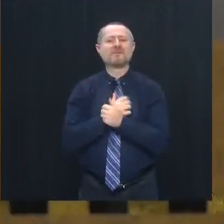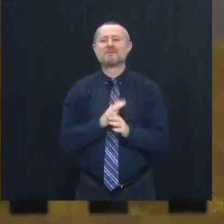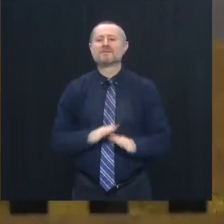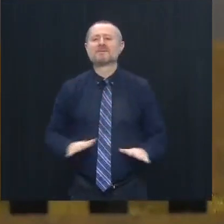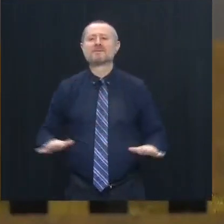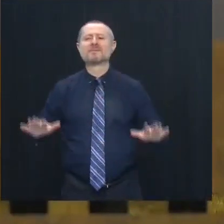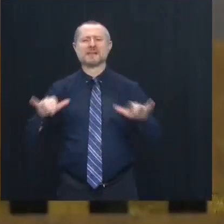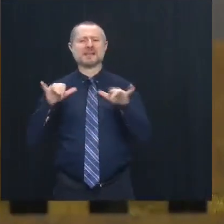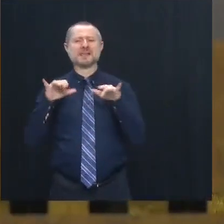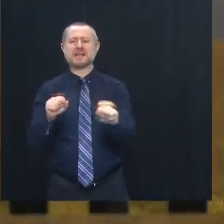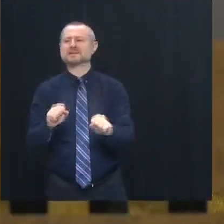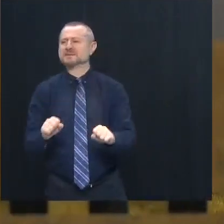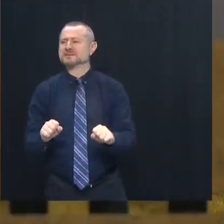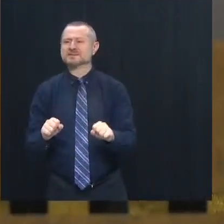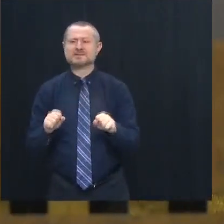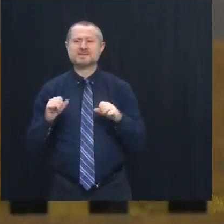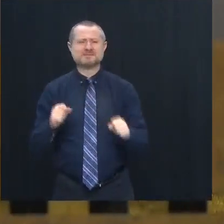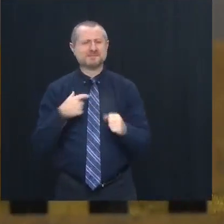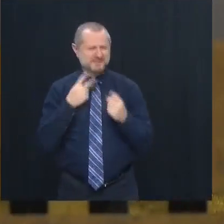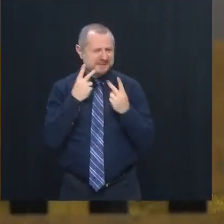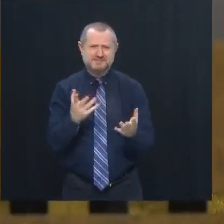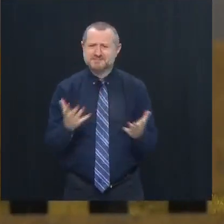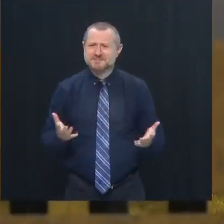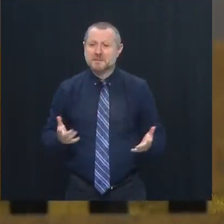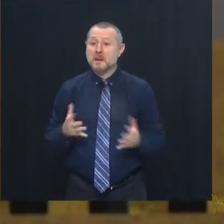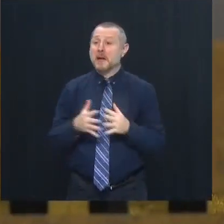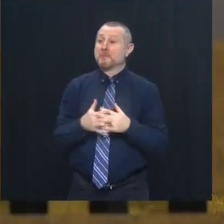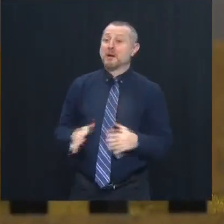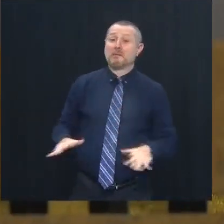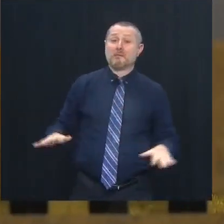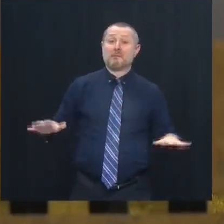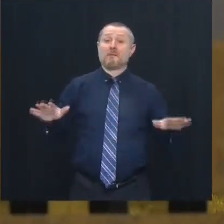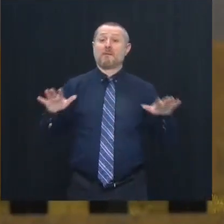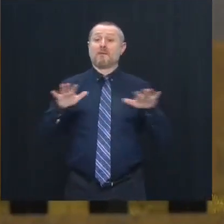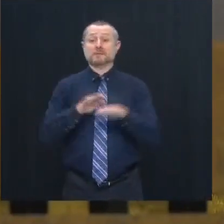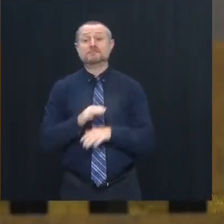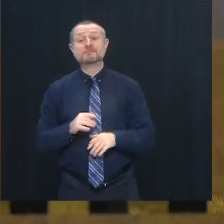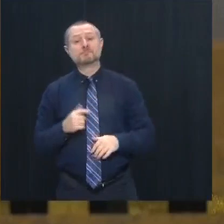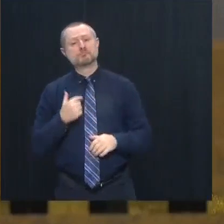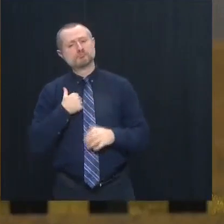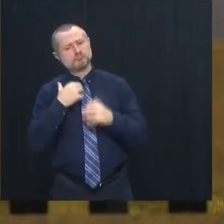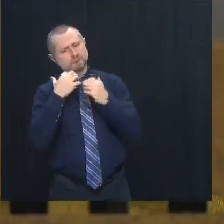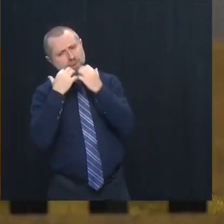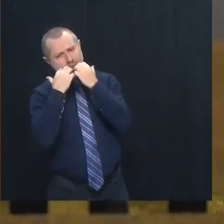DREAMERS DREAM, LET IT BE THAT GREAT STRONG LAND OF LOVE.